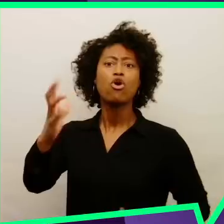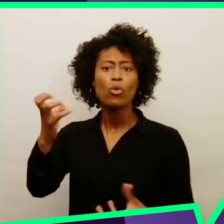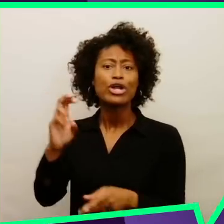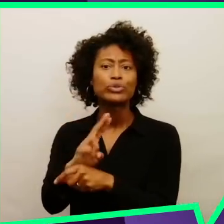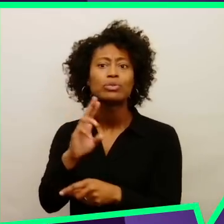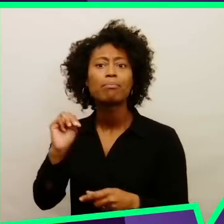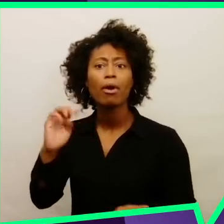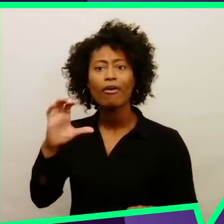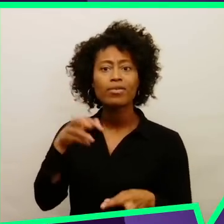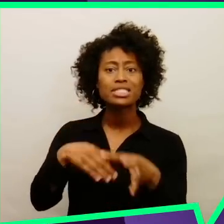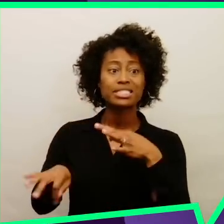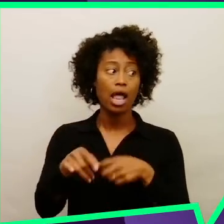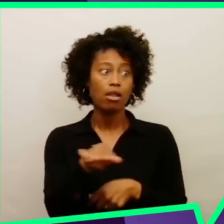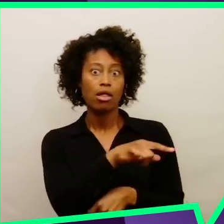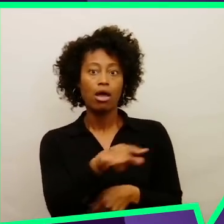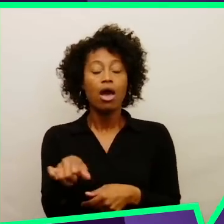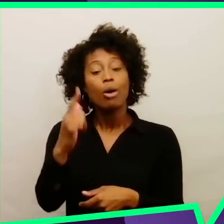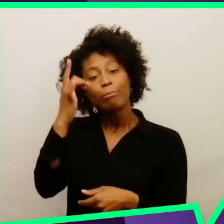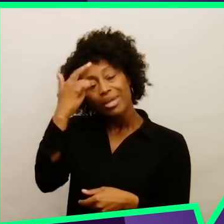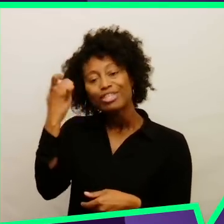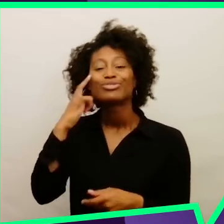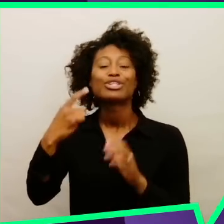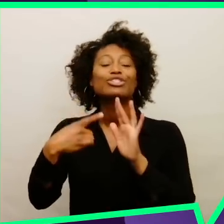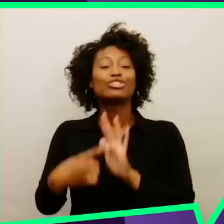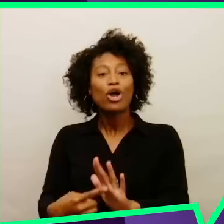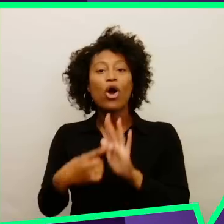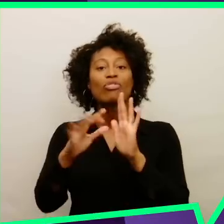in that game environment, which is something that's meaningful to them.